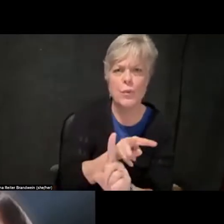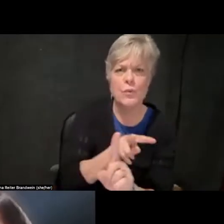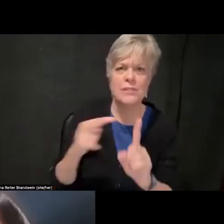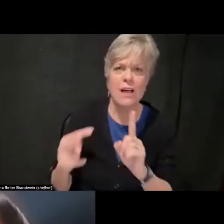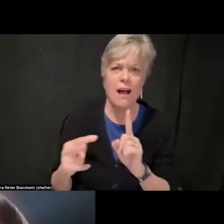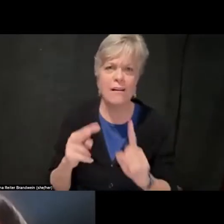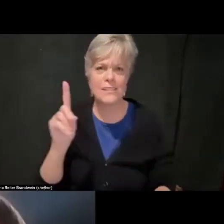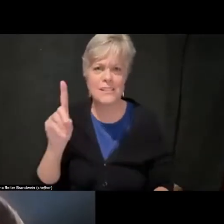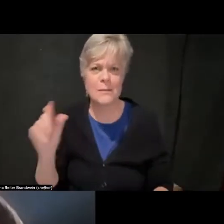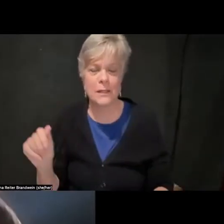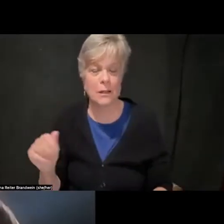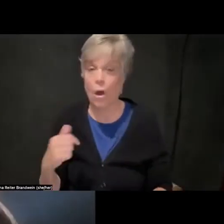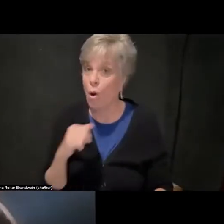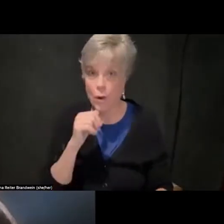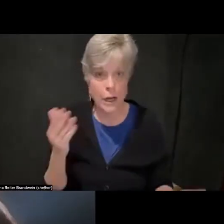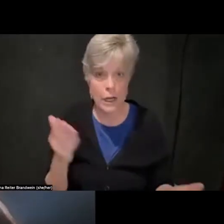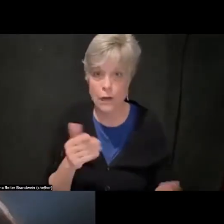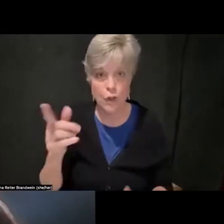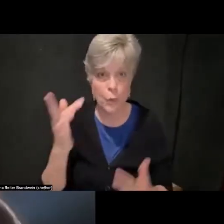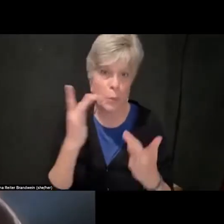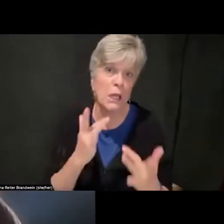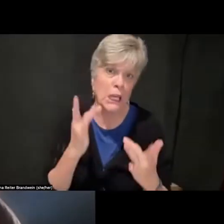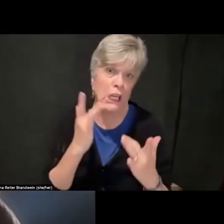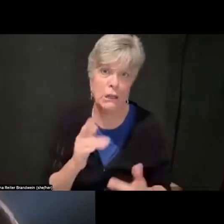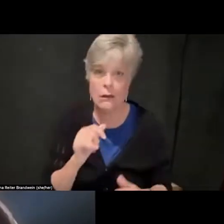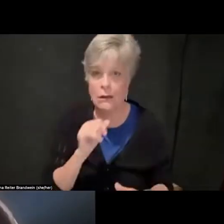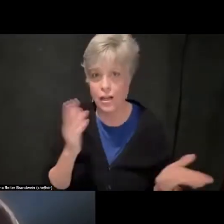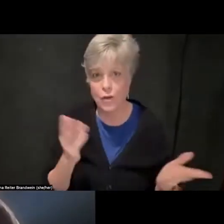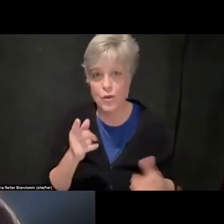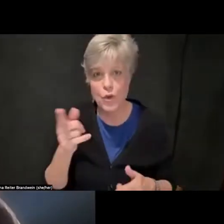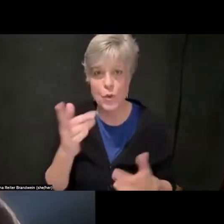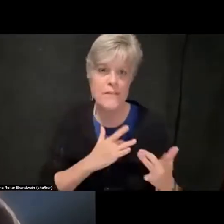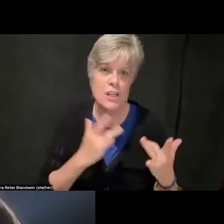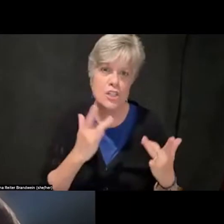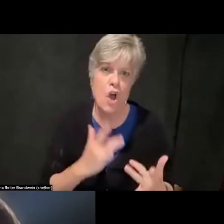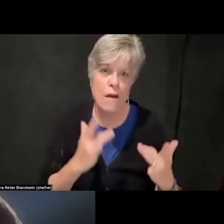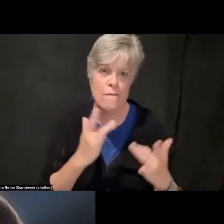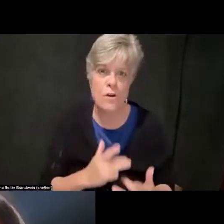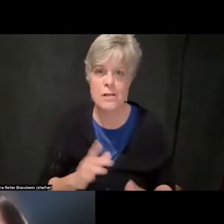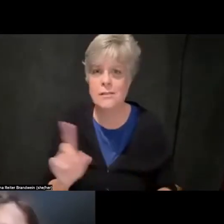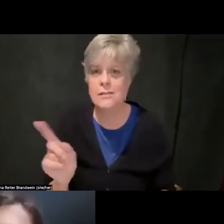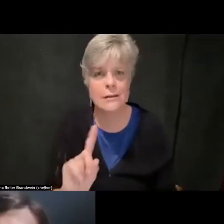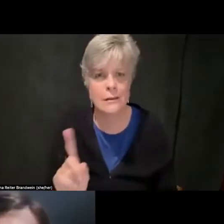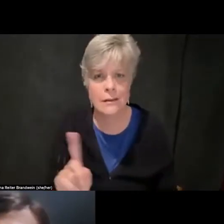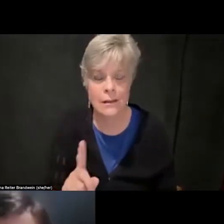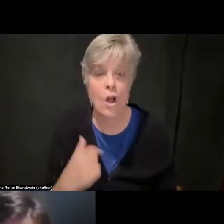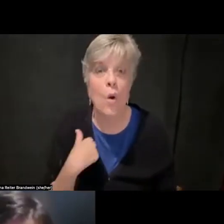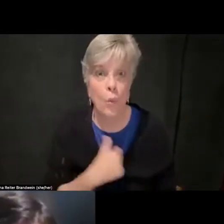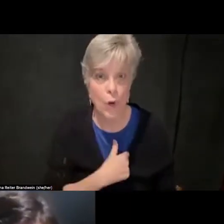we're not here for you to feel sorry for us, we're here because we wanna be part of the college experience.